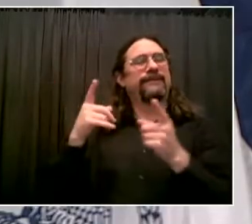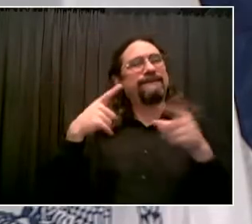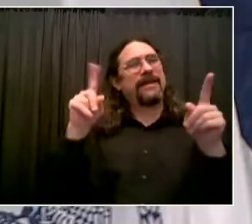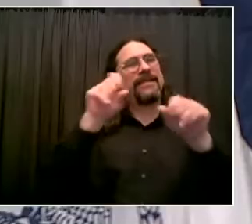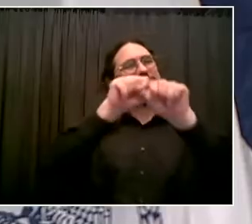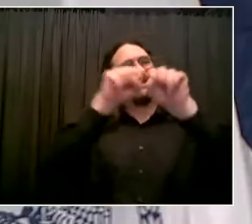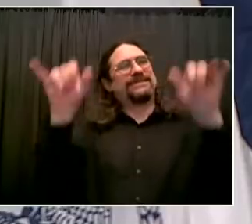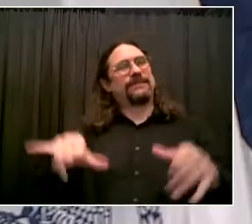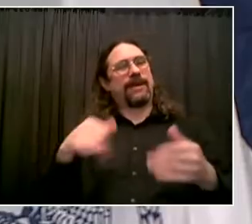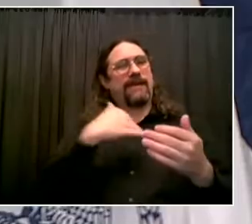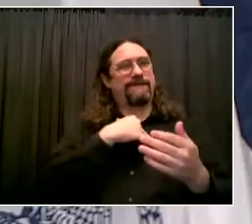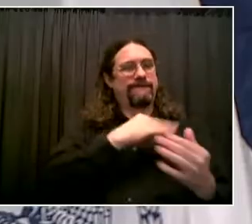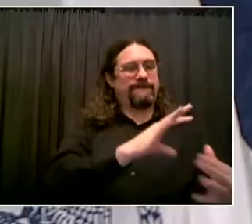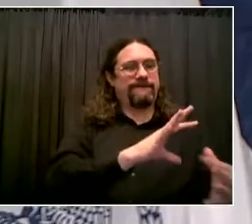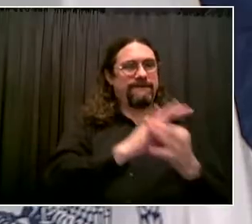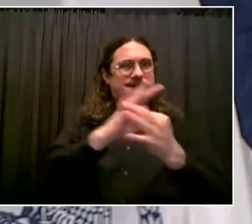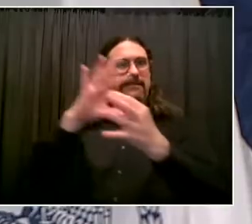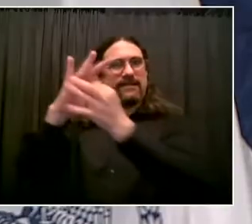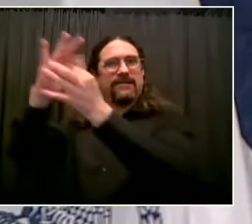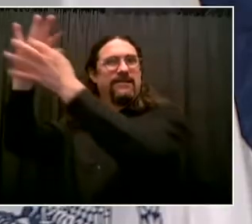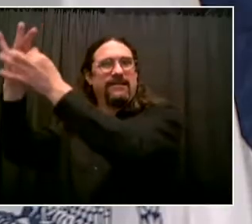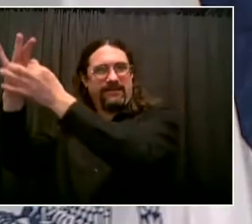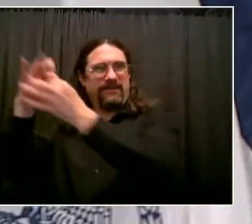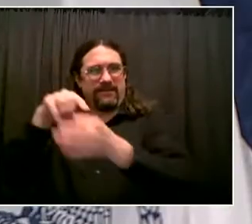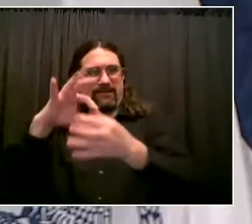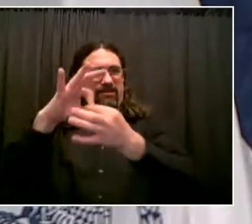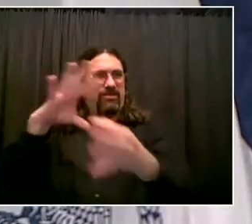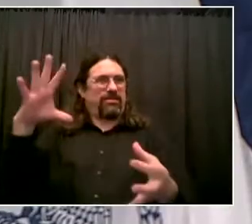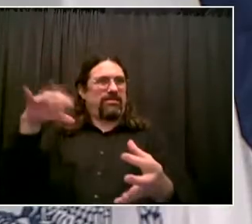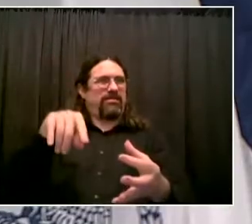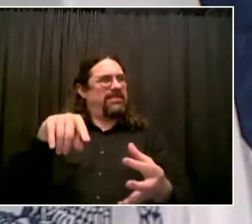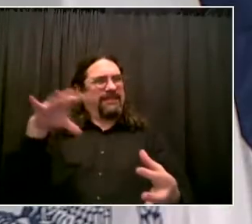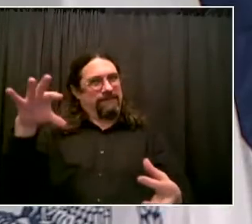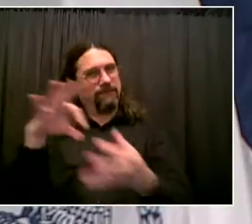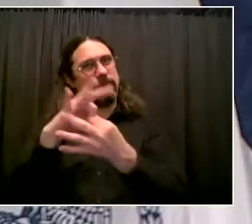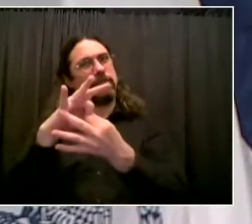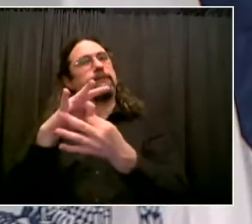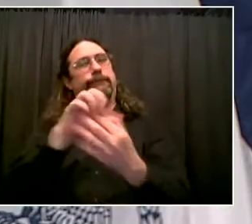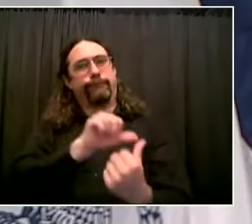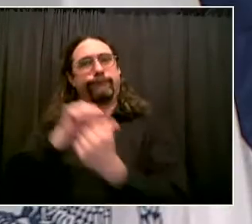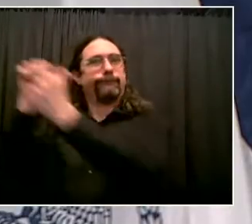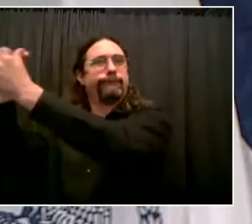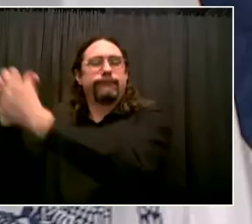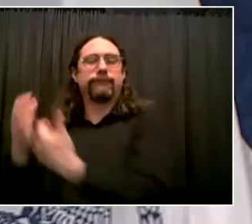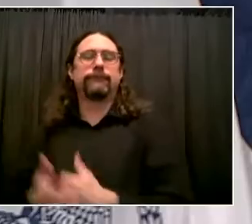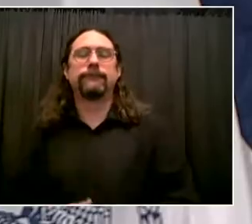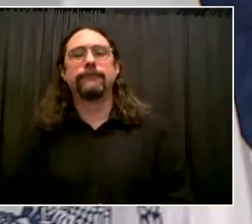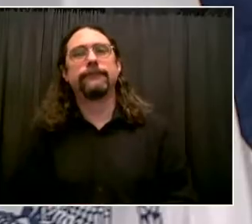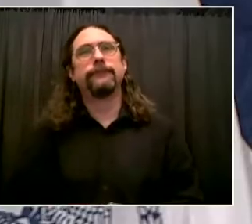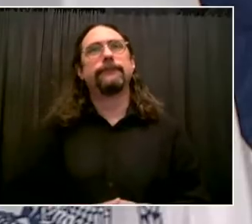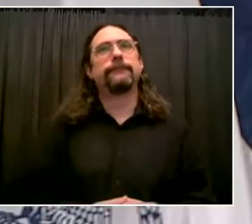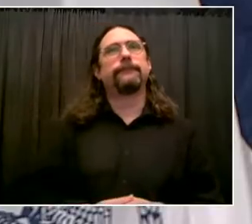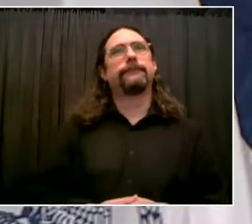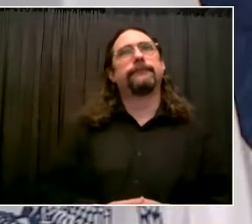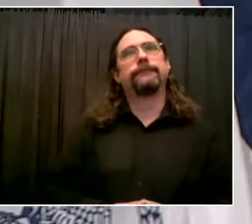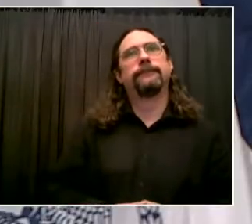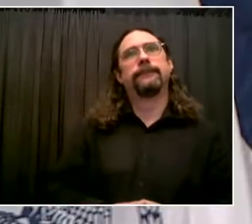NOW TO START MOVING FORWARD. THAT'S GOING TO CREATE A CULTURE OF CONSEQUENCE AGAIN WHICH WE NEED. I THINK THIS WILL BE EXACTLY